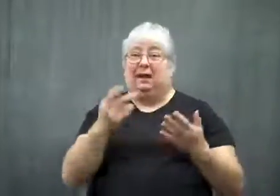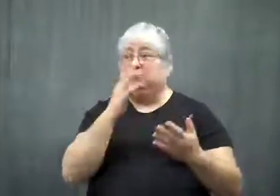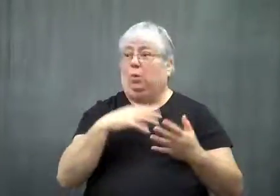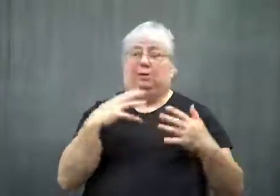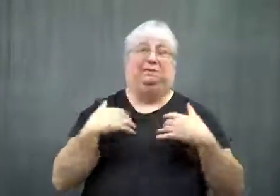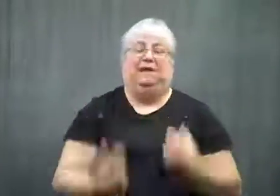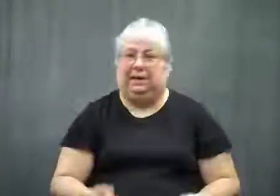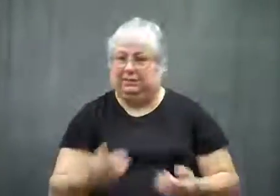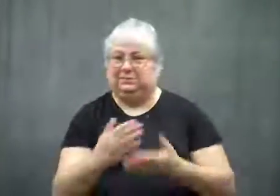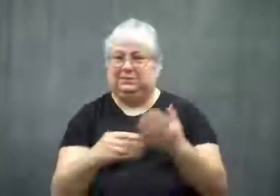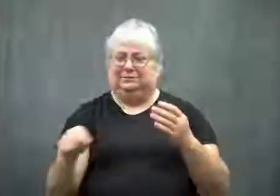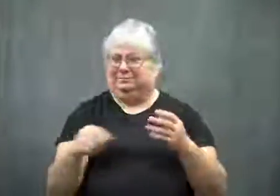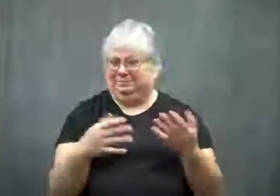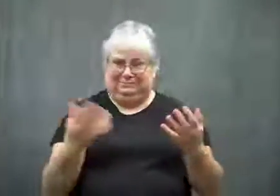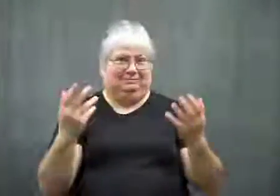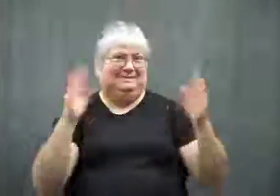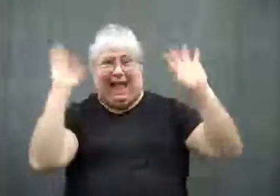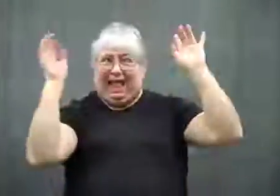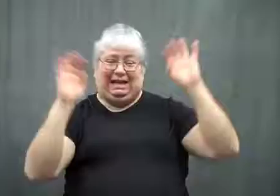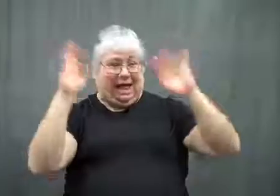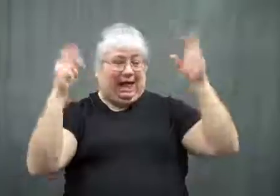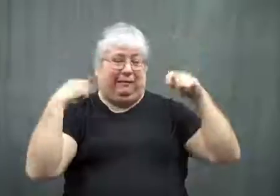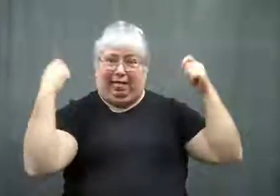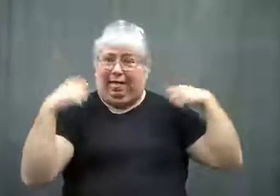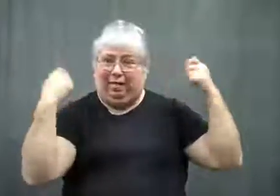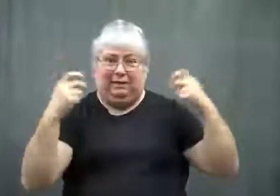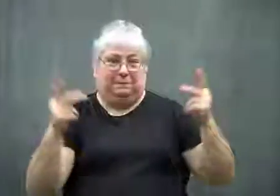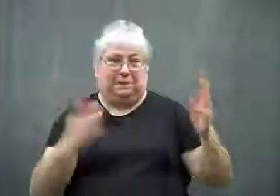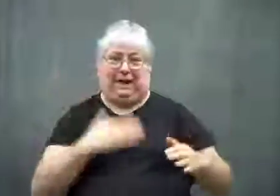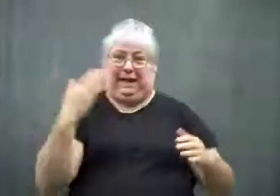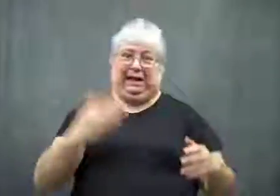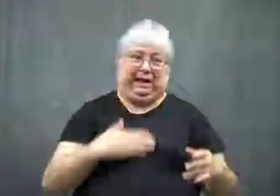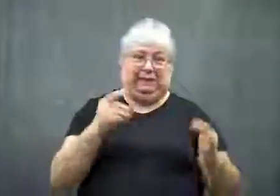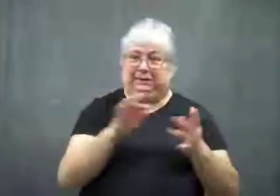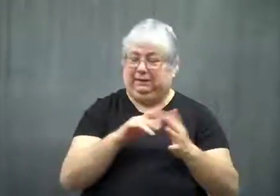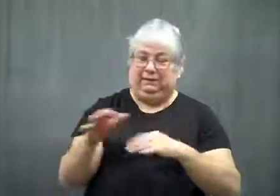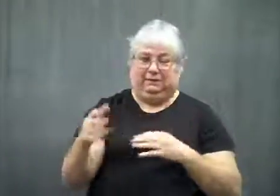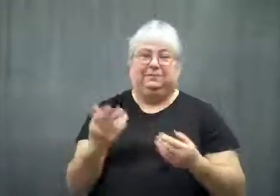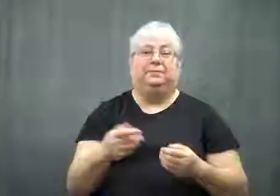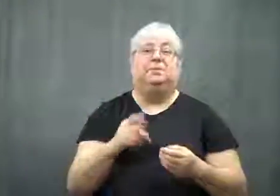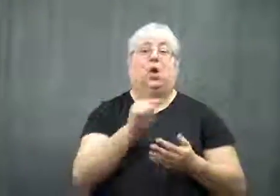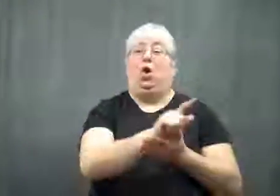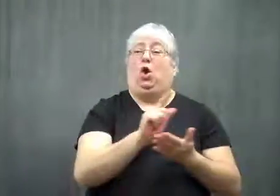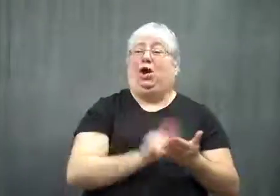Some women even fainted. People were overjoyed and celebrated.